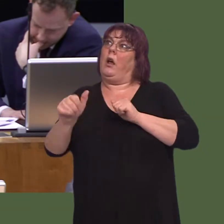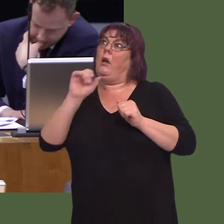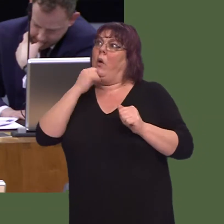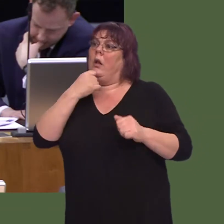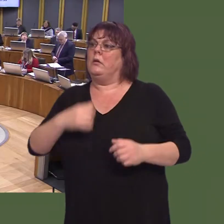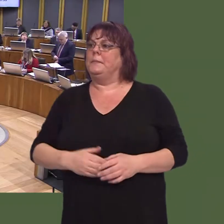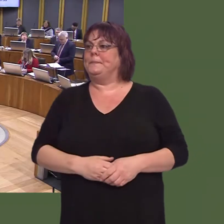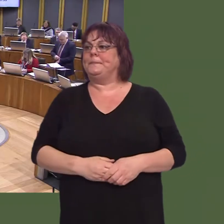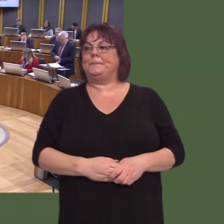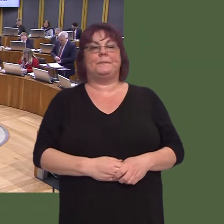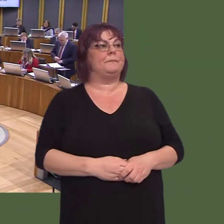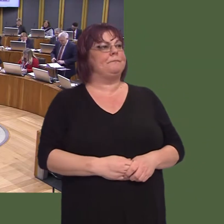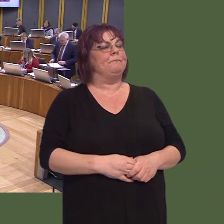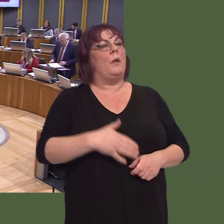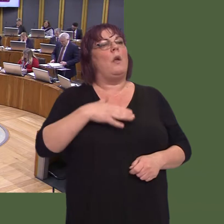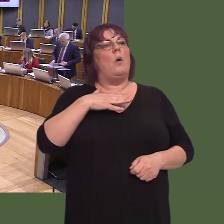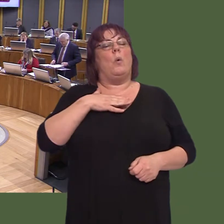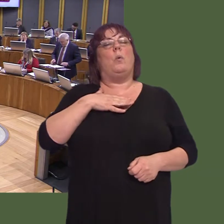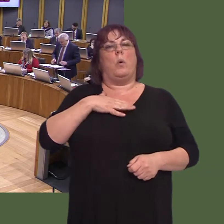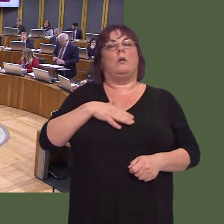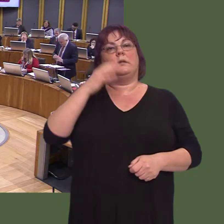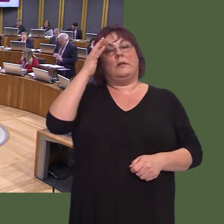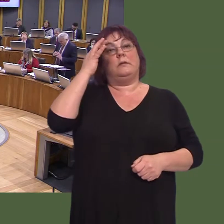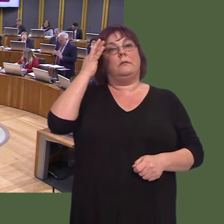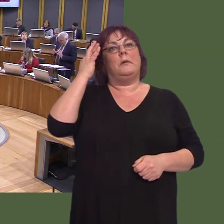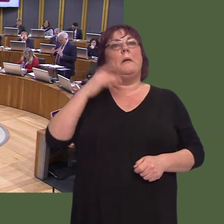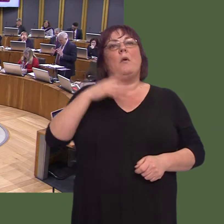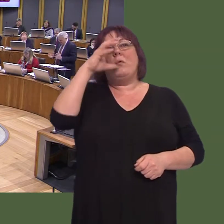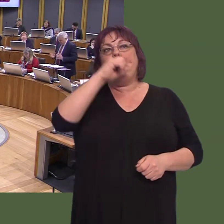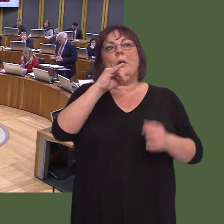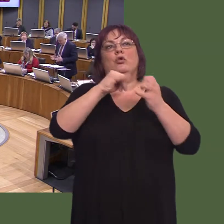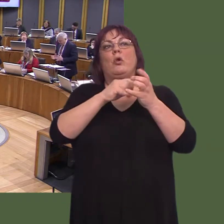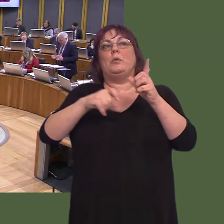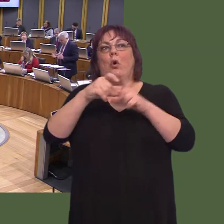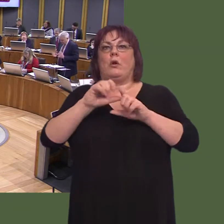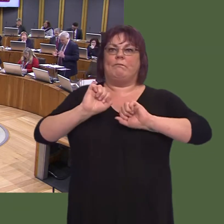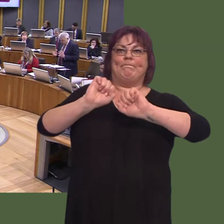Carwyn Jones AM: That's what we want to do, but Shropdoc, remember, has financial problems